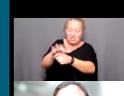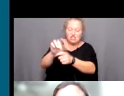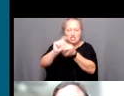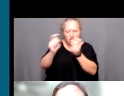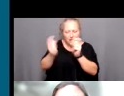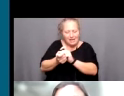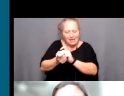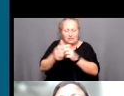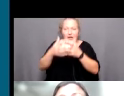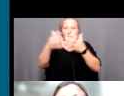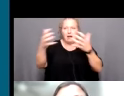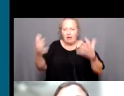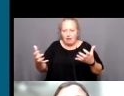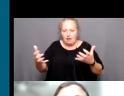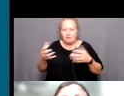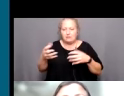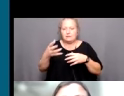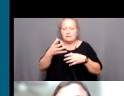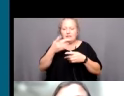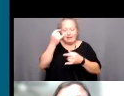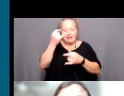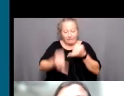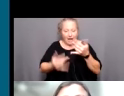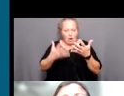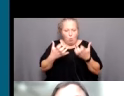and to finally put